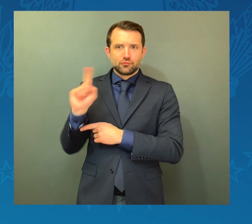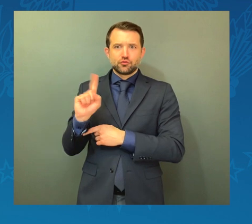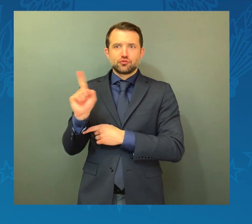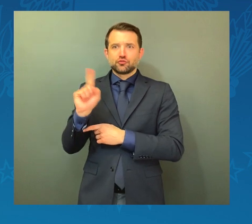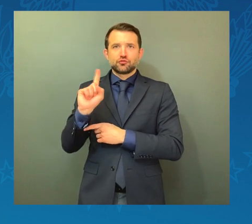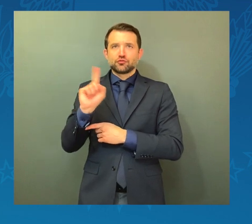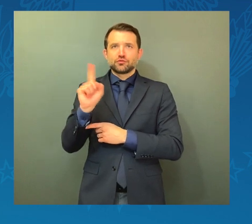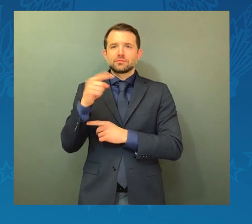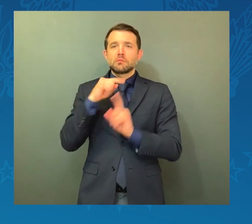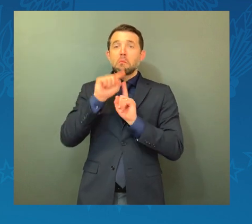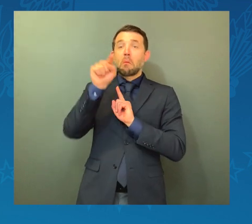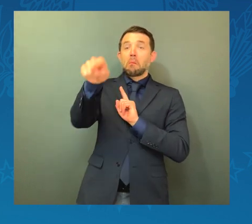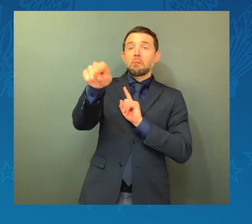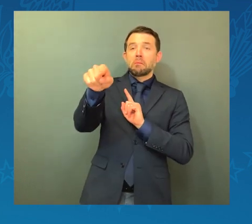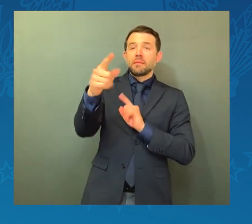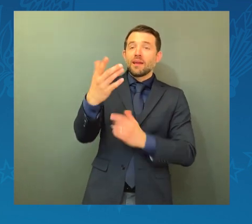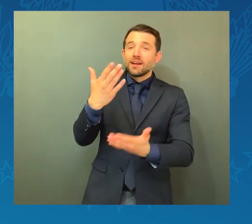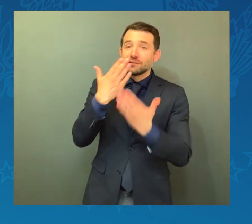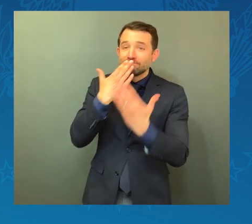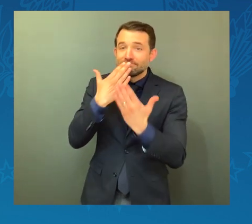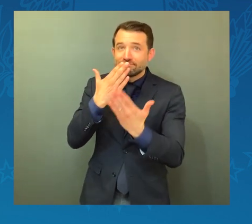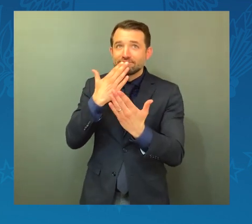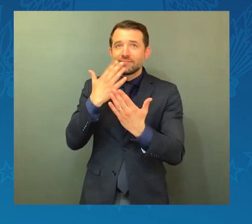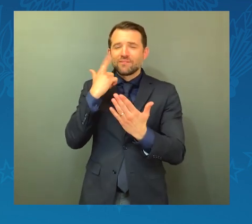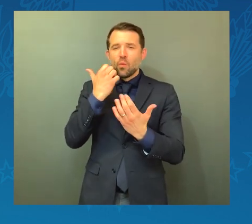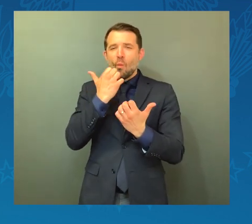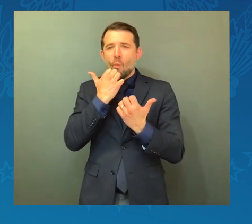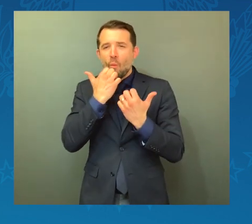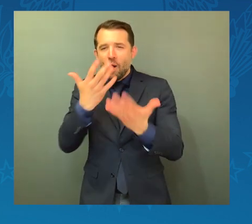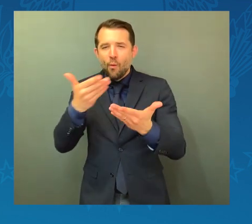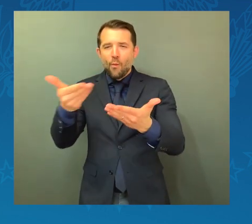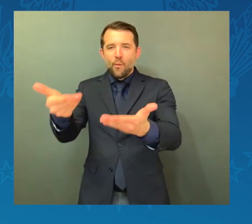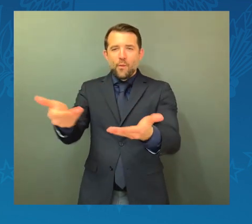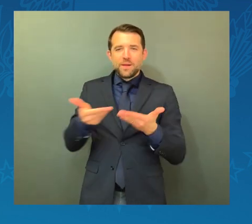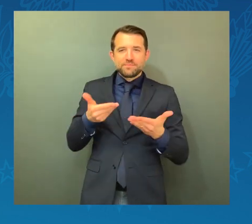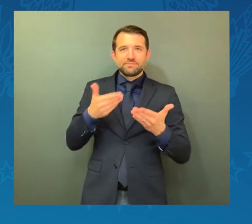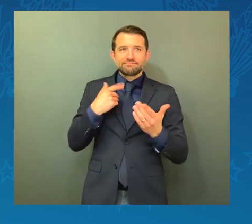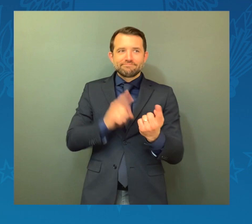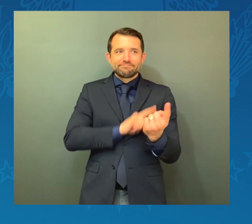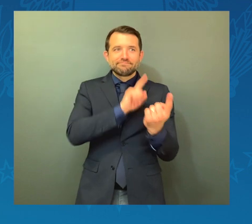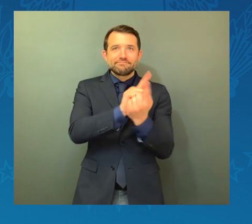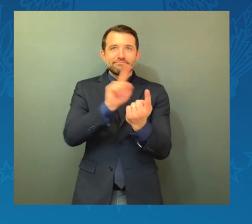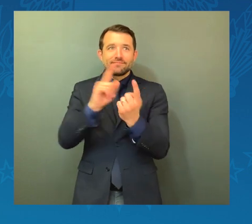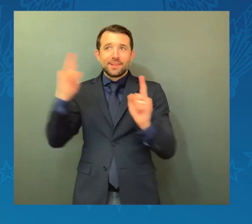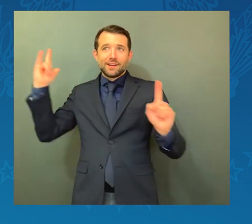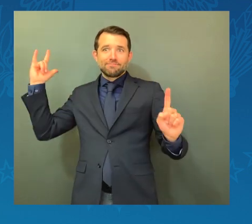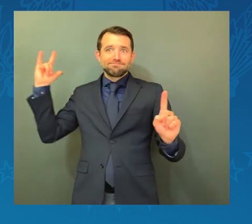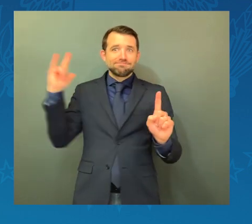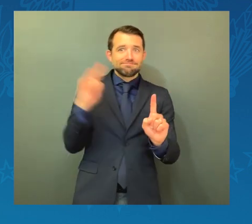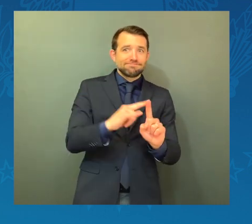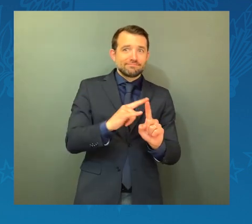so warmly welcoming us. The mayor met me on the tarmac as I landed, and I thank you for the warm welcome